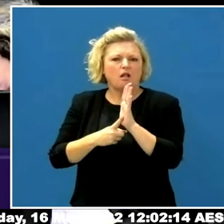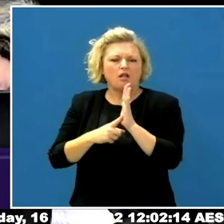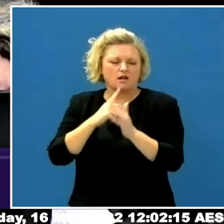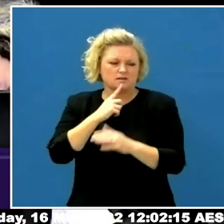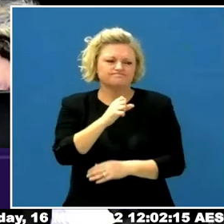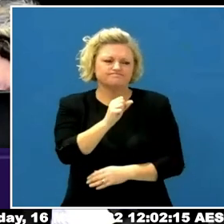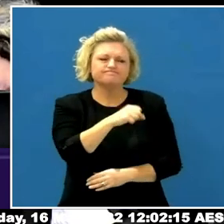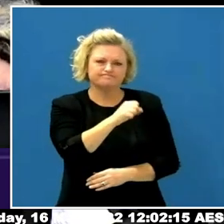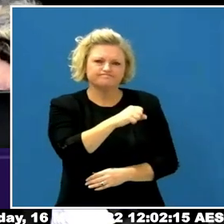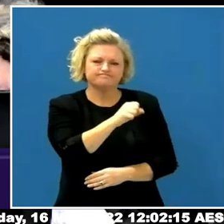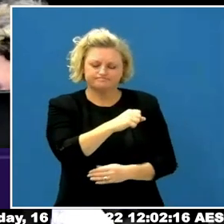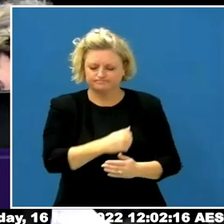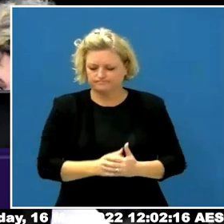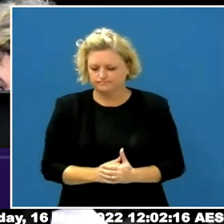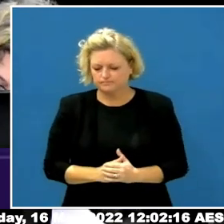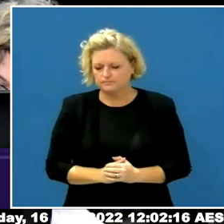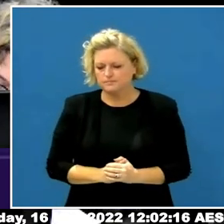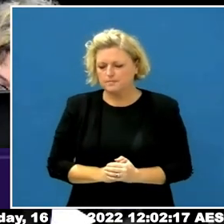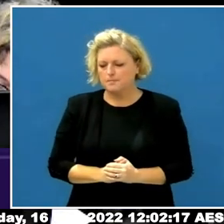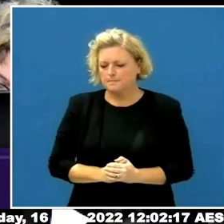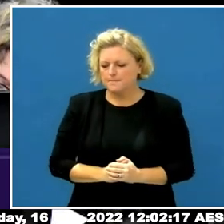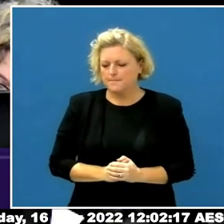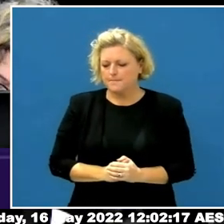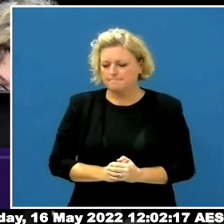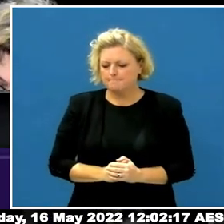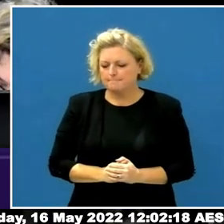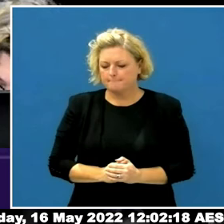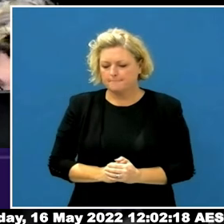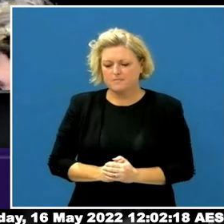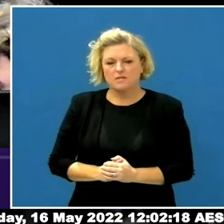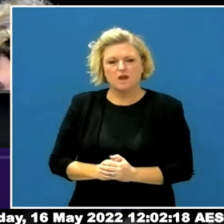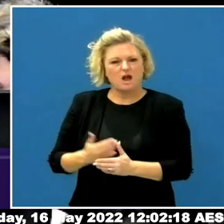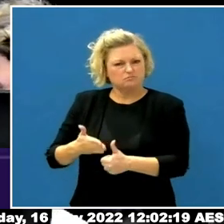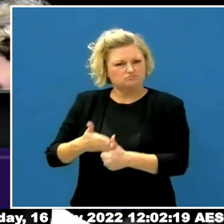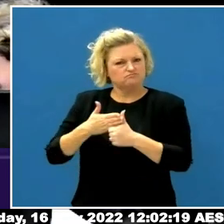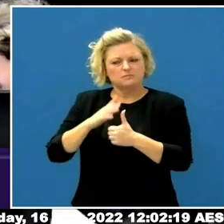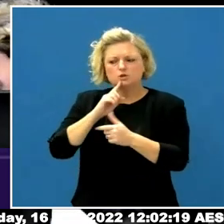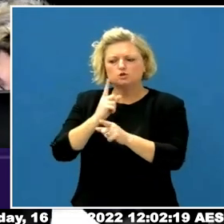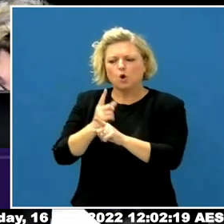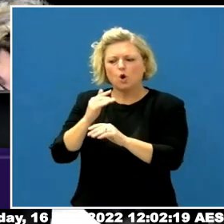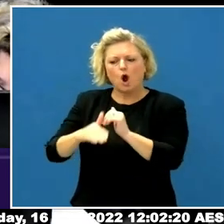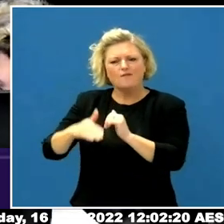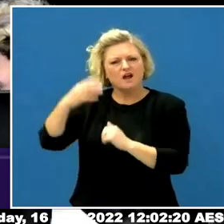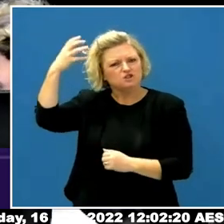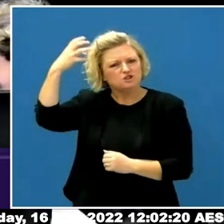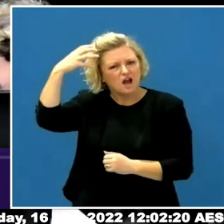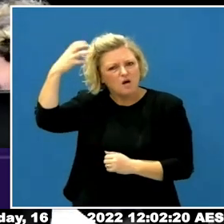Yes. MR FOGARTY: Turning to the personal care concerns, I think you've touched upon those.